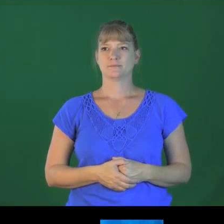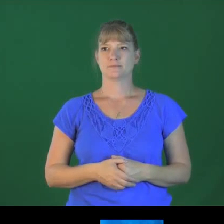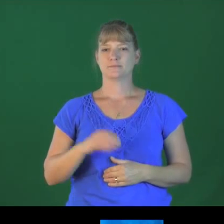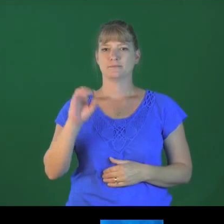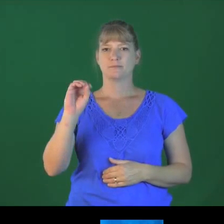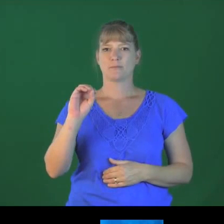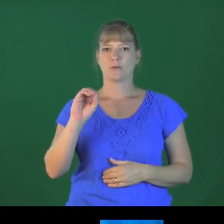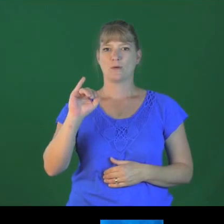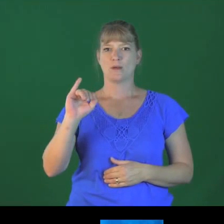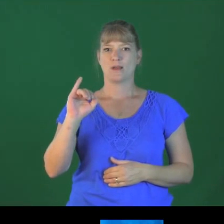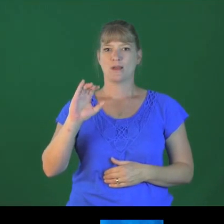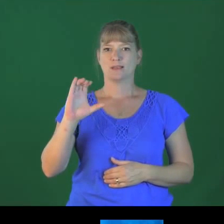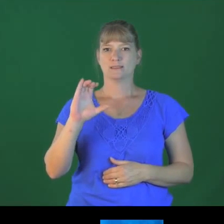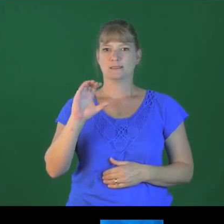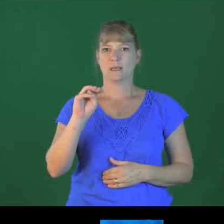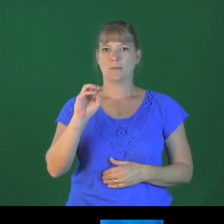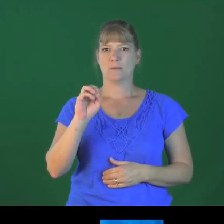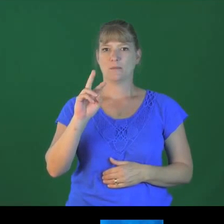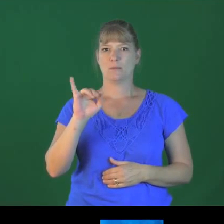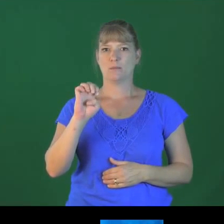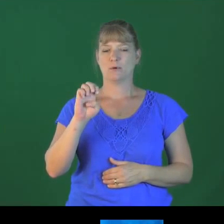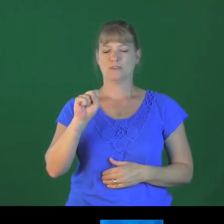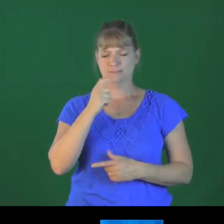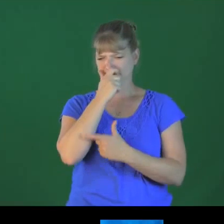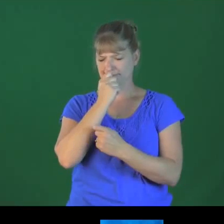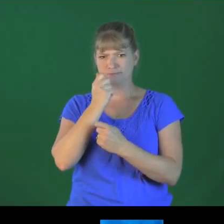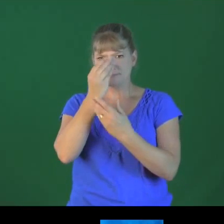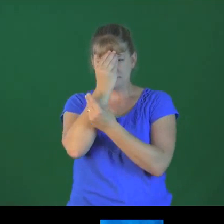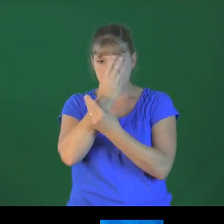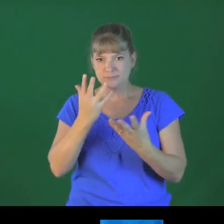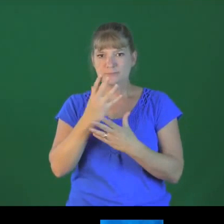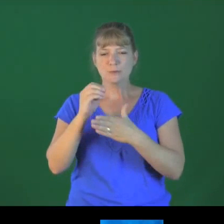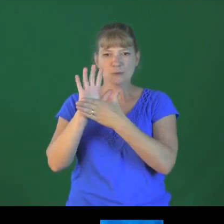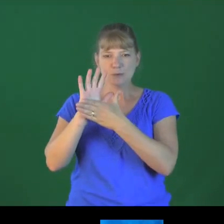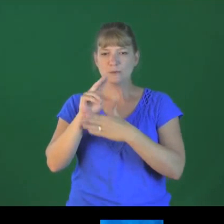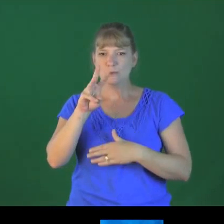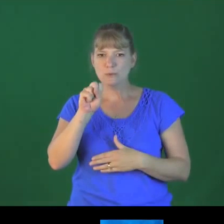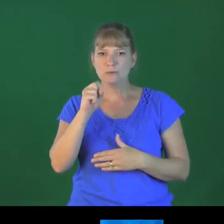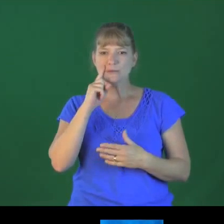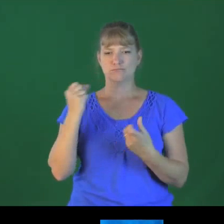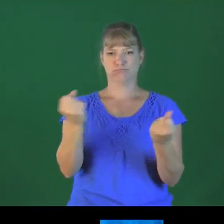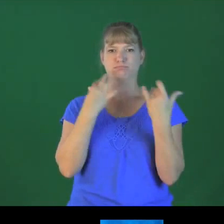OIC Movies has interesting information and news in ASL.